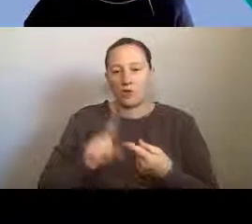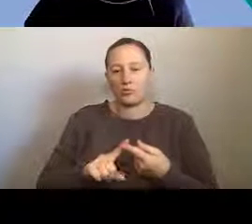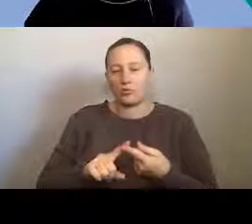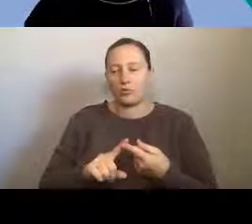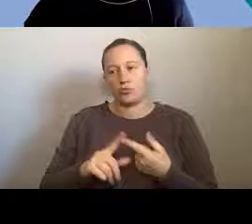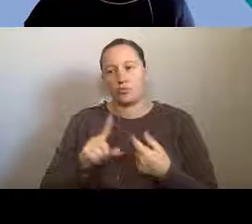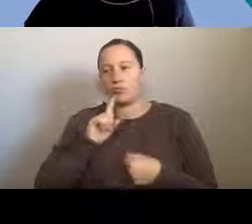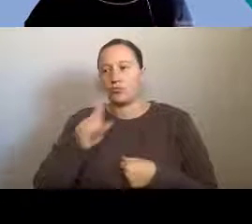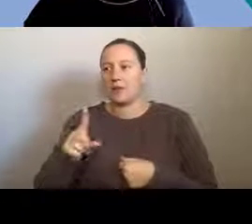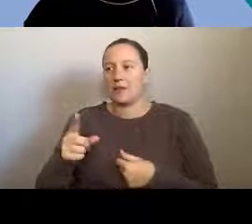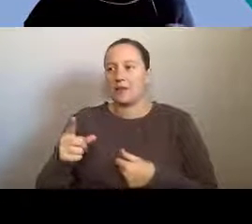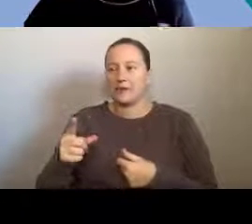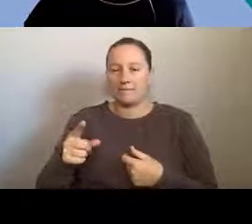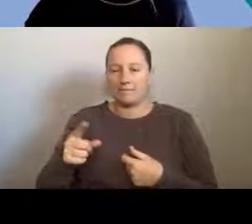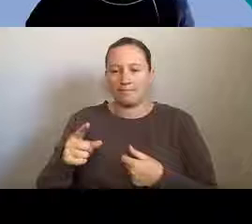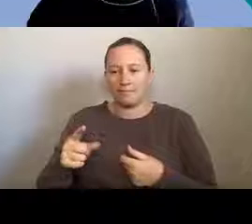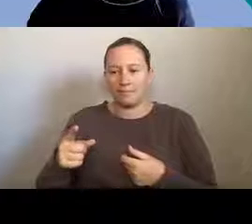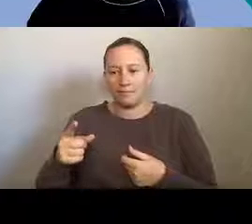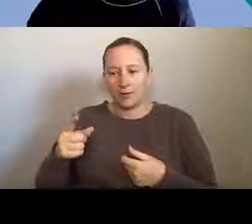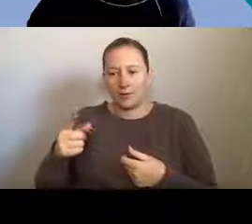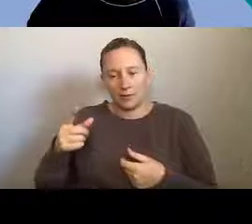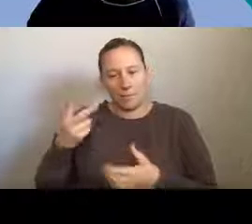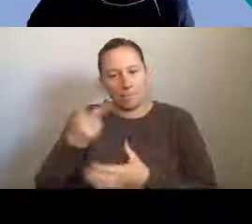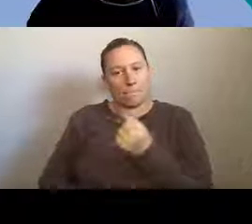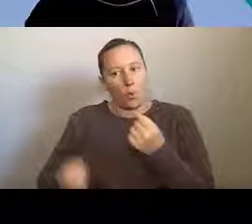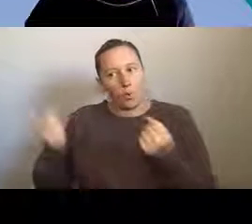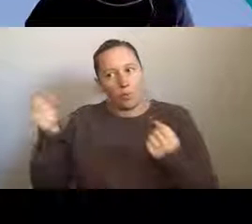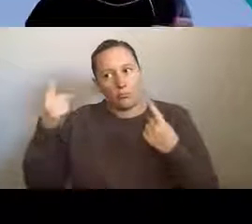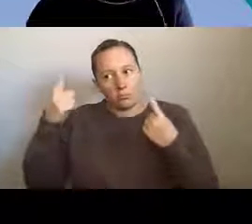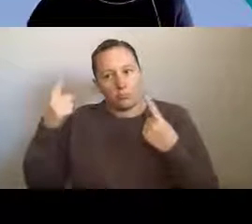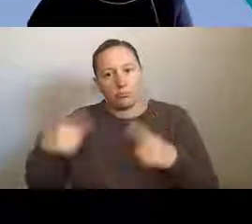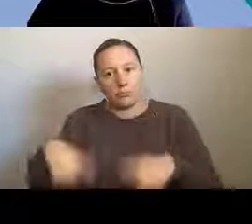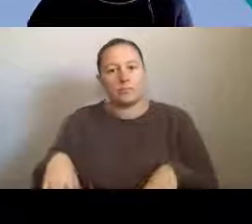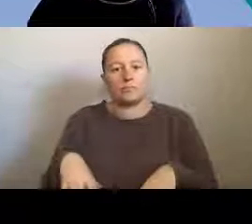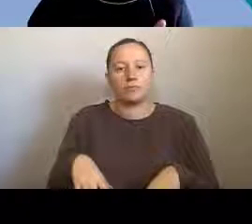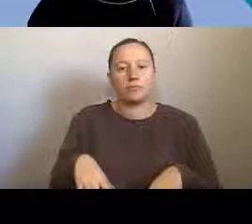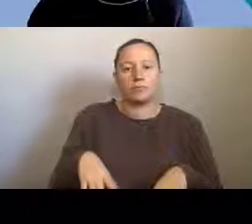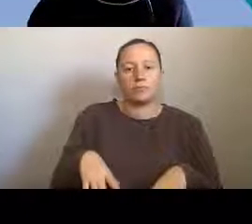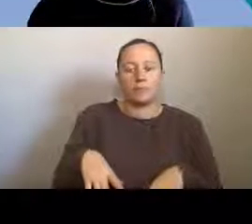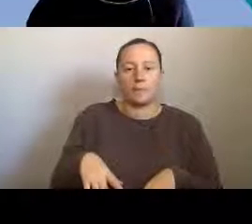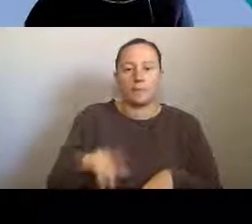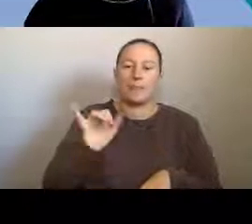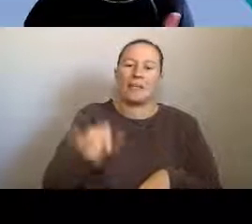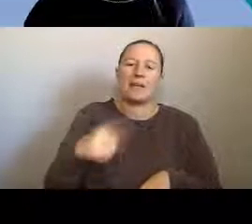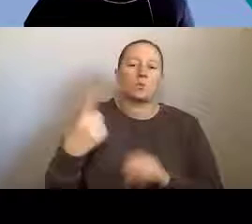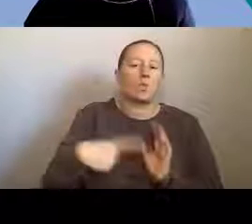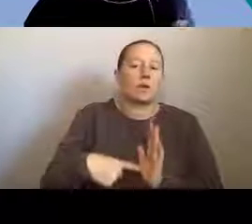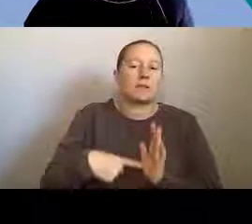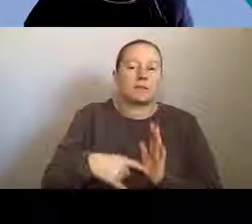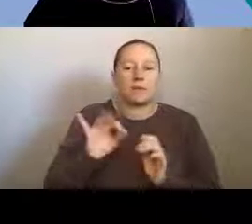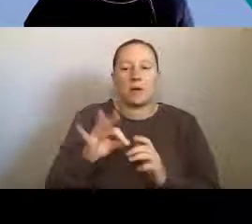while avoiding potential therapeutic misconception? And this is just an example of what you need to think about